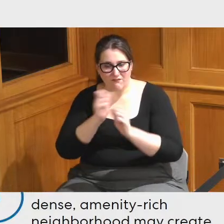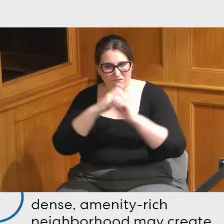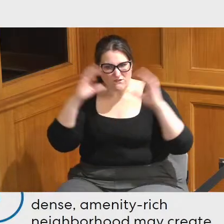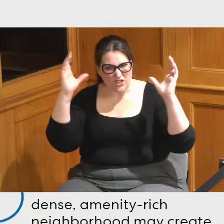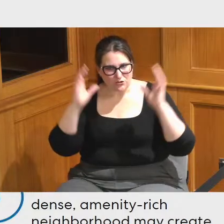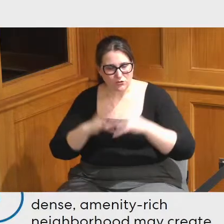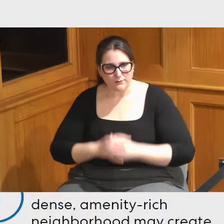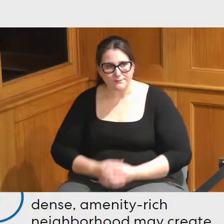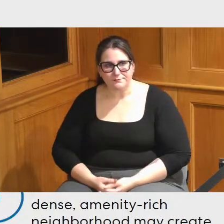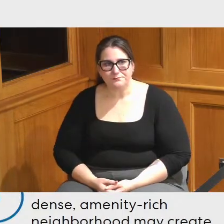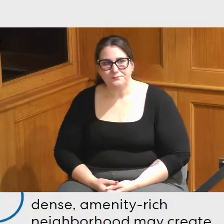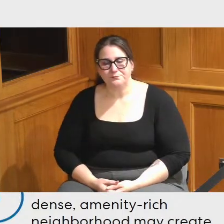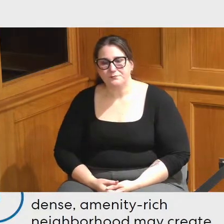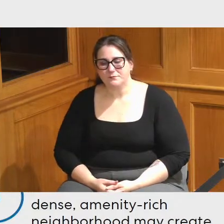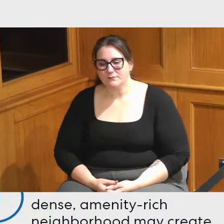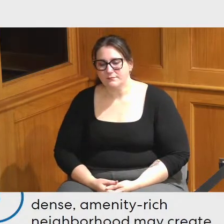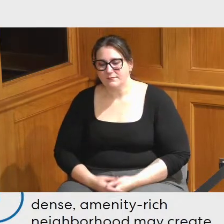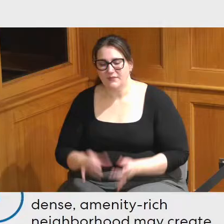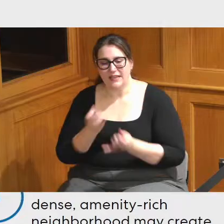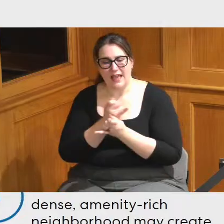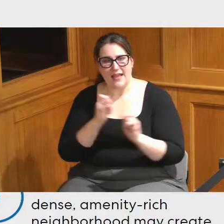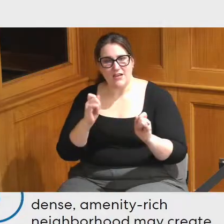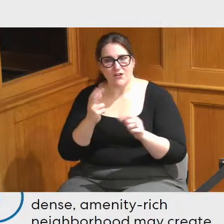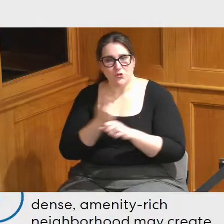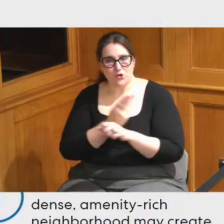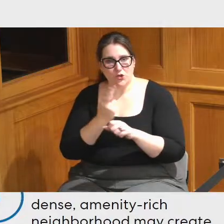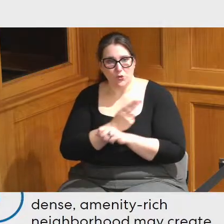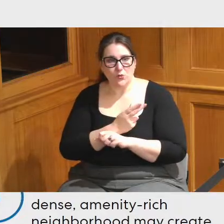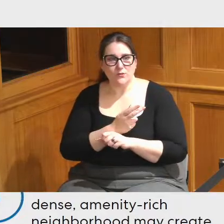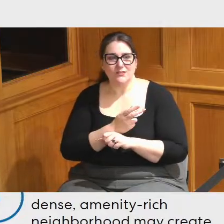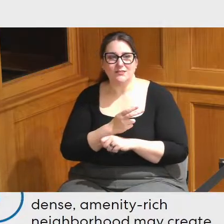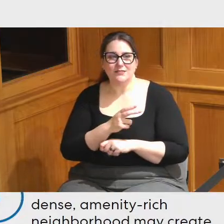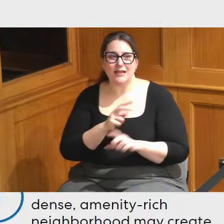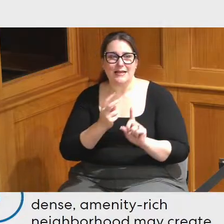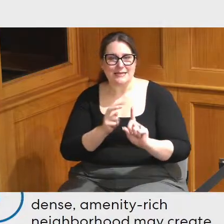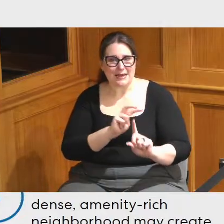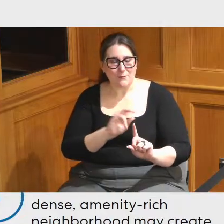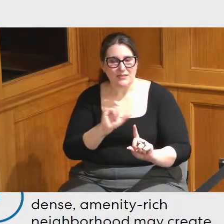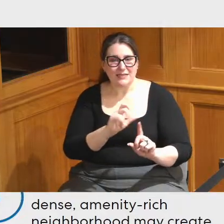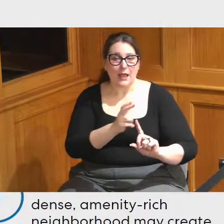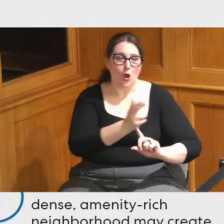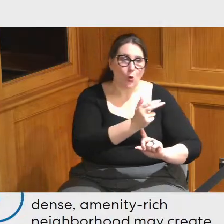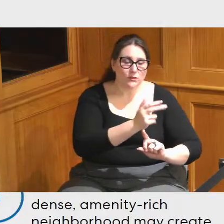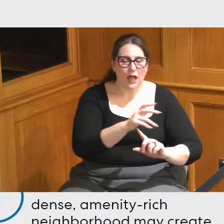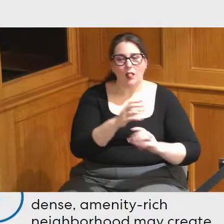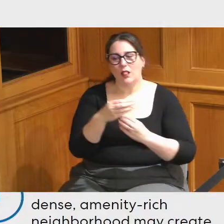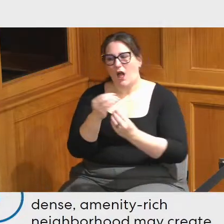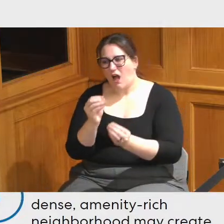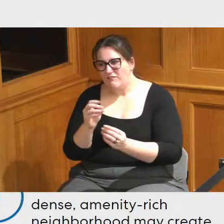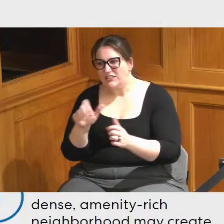the individual use dynamics. Hotel looks very positive right now. Office is challenged. but I